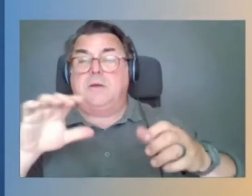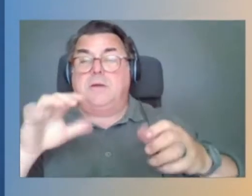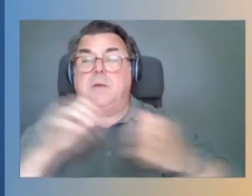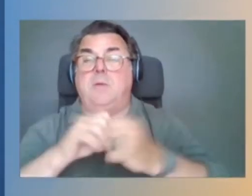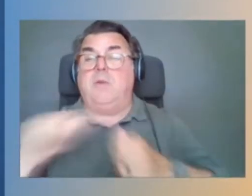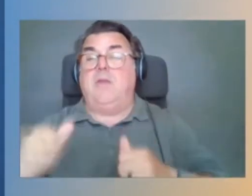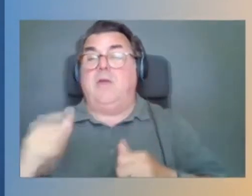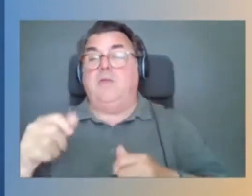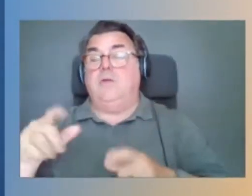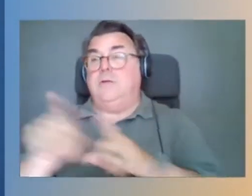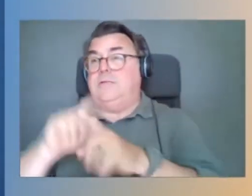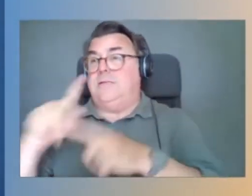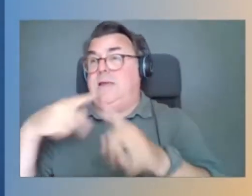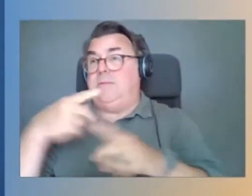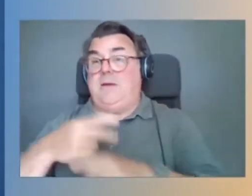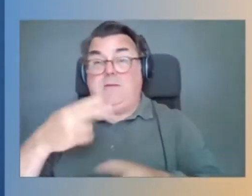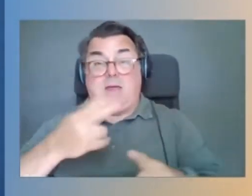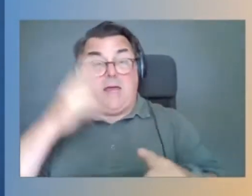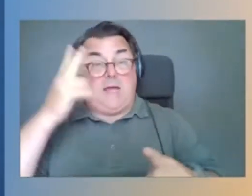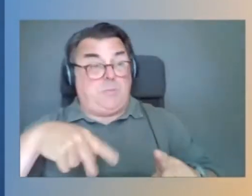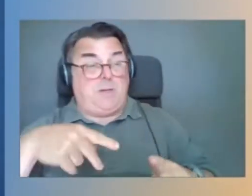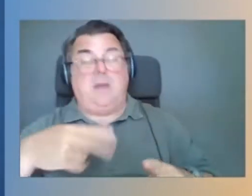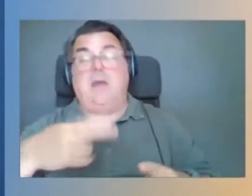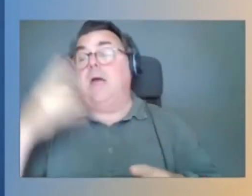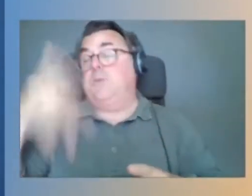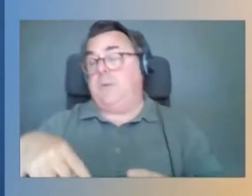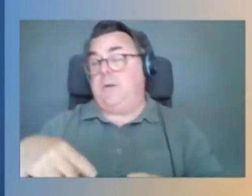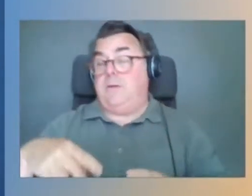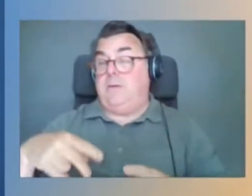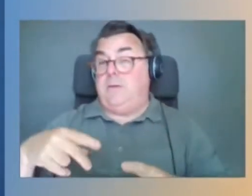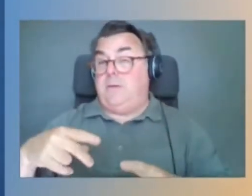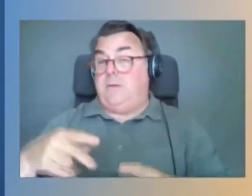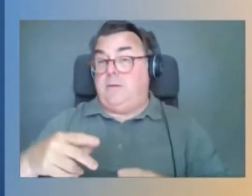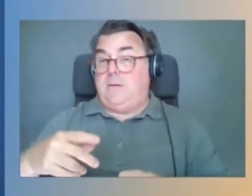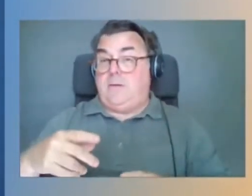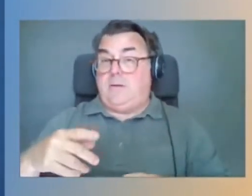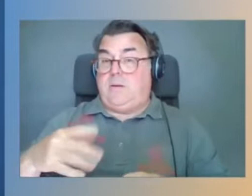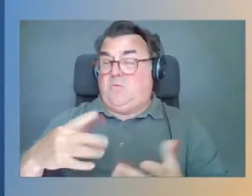Price, performance. Price performance. - Yeah. And Stephanie and Arthur talked about this before.